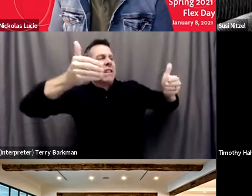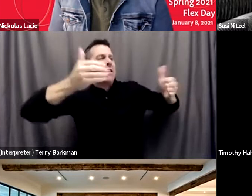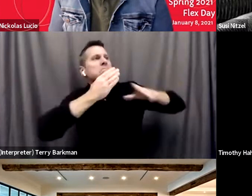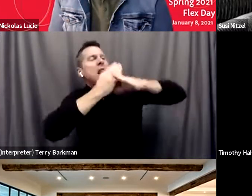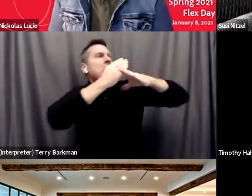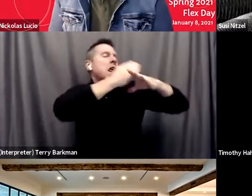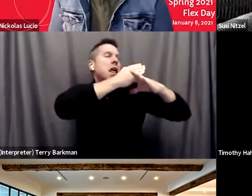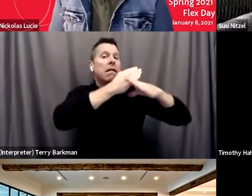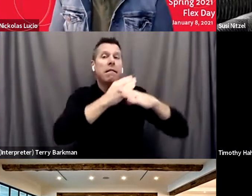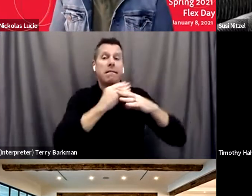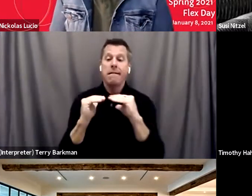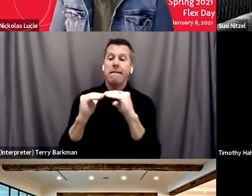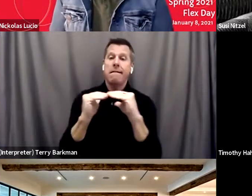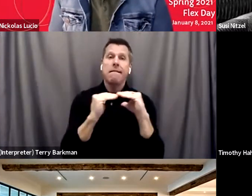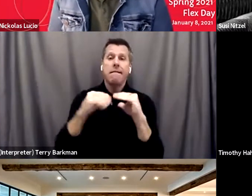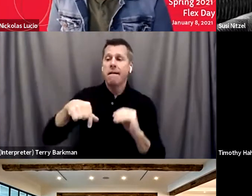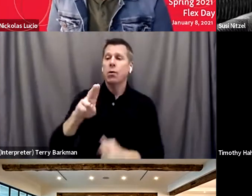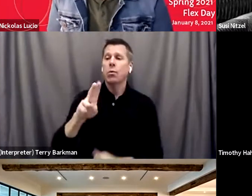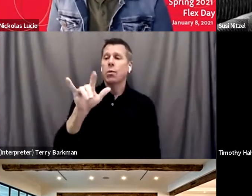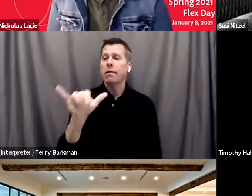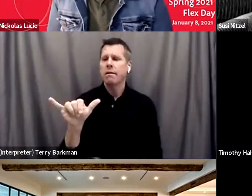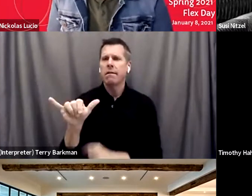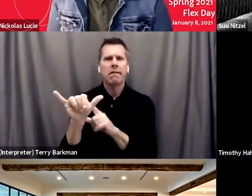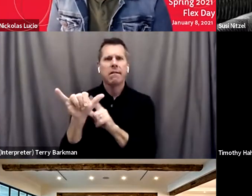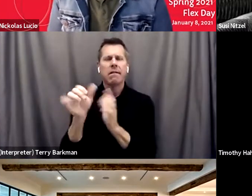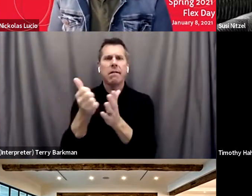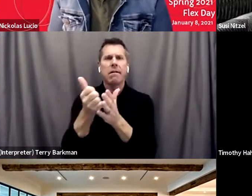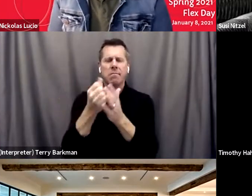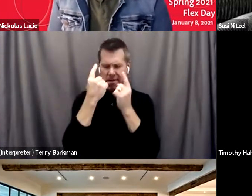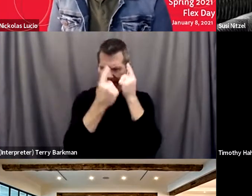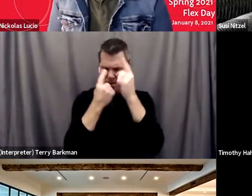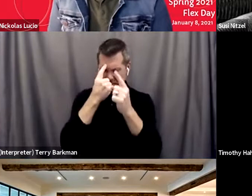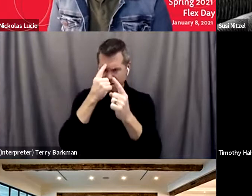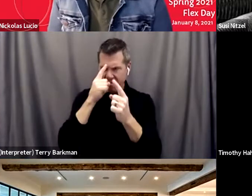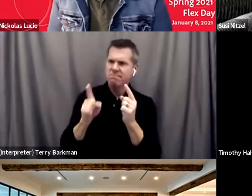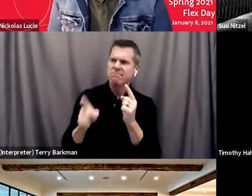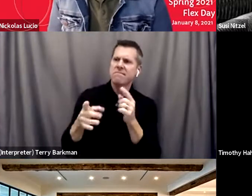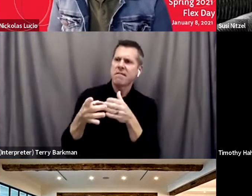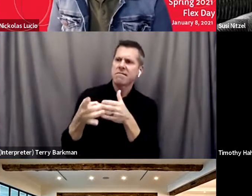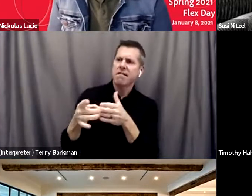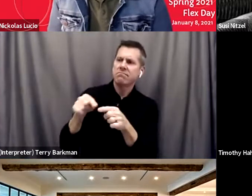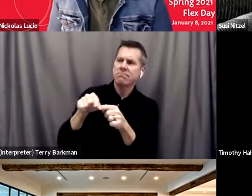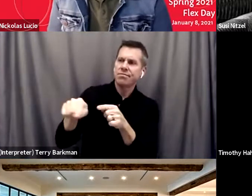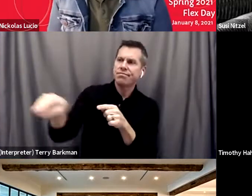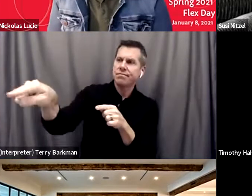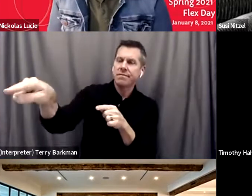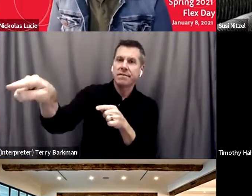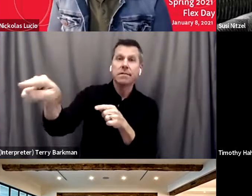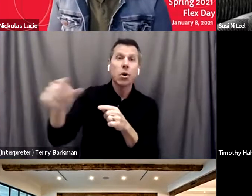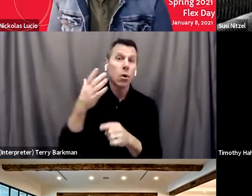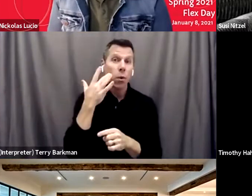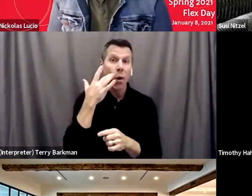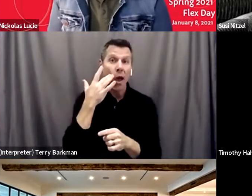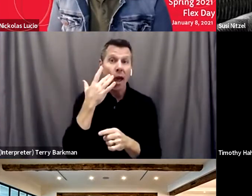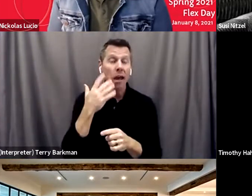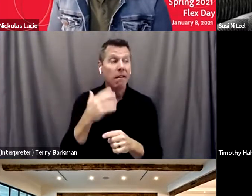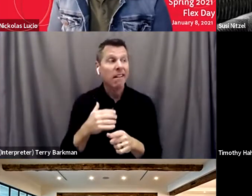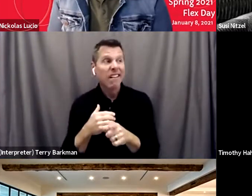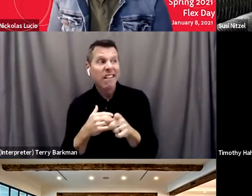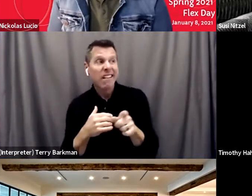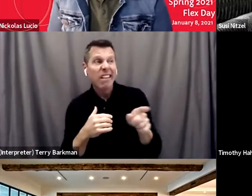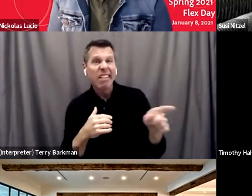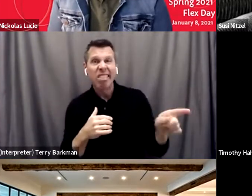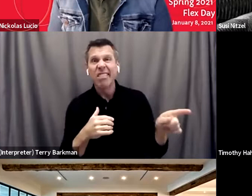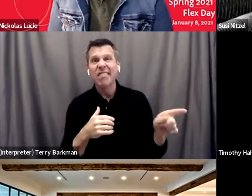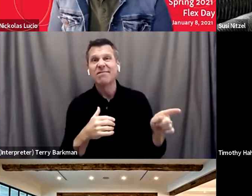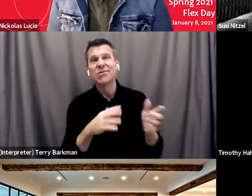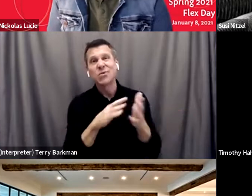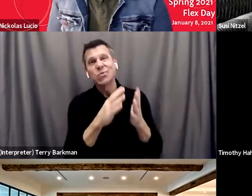equity plays a big role in thinking about guided pathways, because it's many of our disproportionately impacted populations that